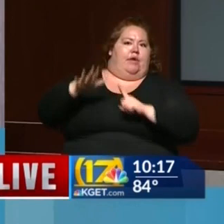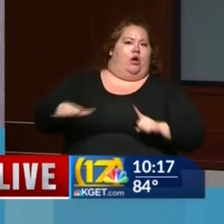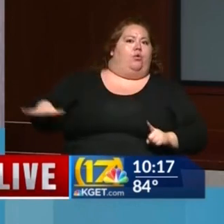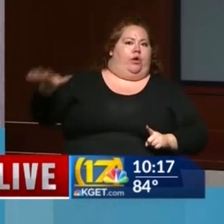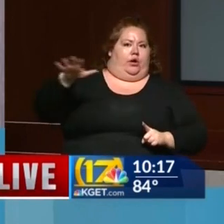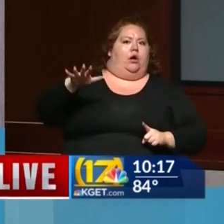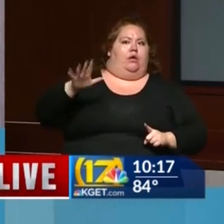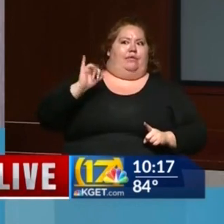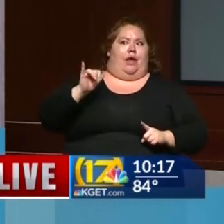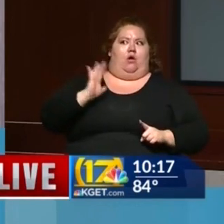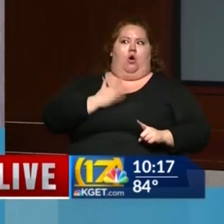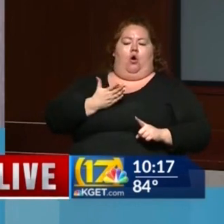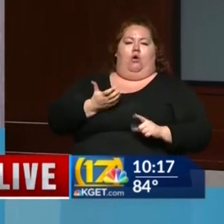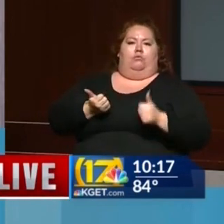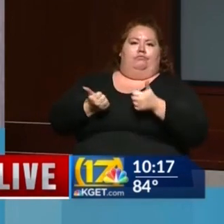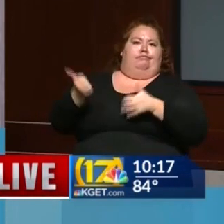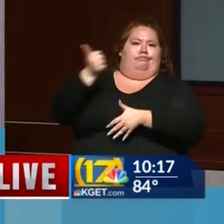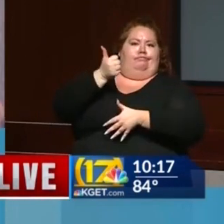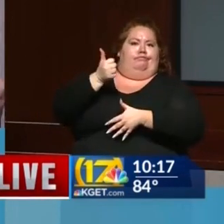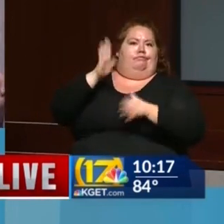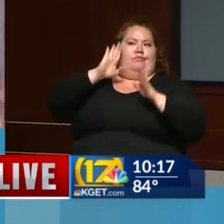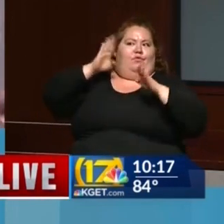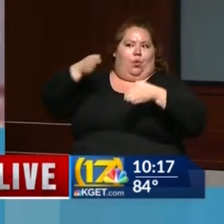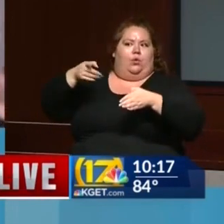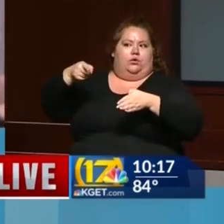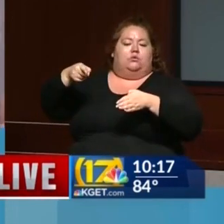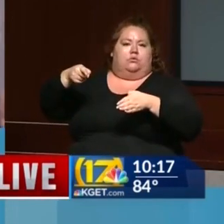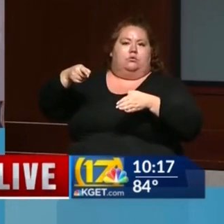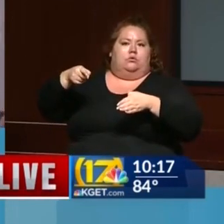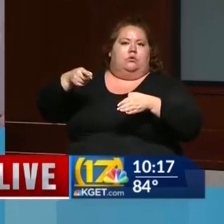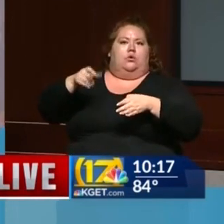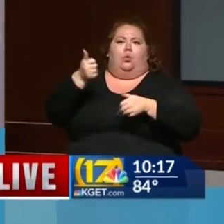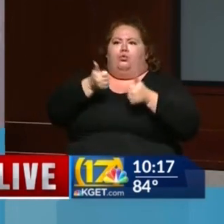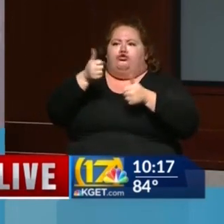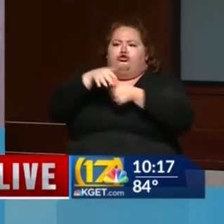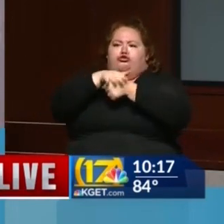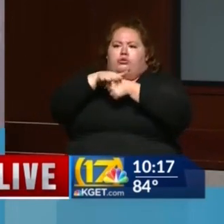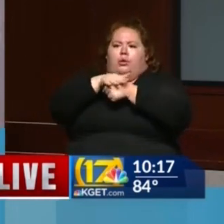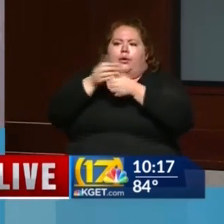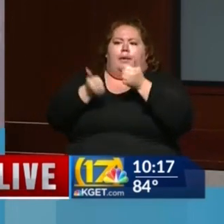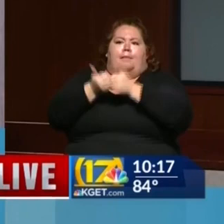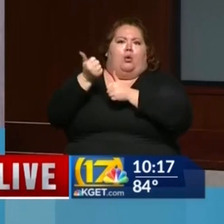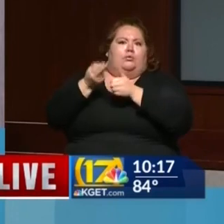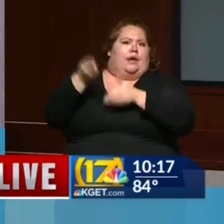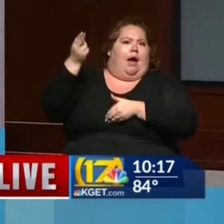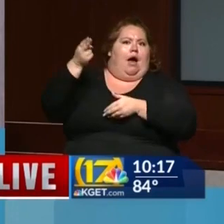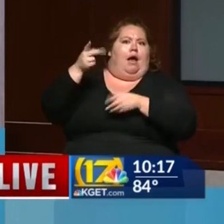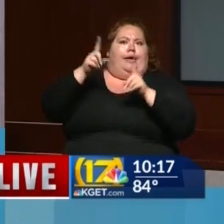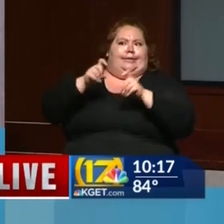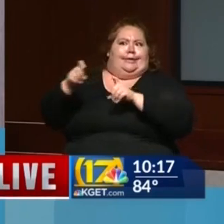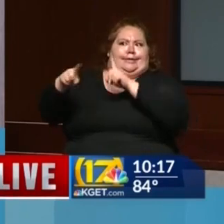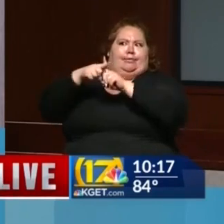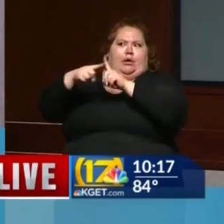OUR COMMUNITY WITH UNIQUELY HIGH POSITIVITY RATES. THIS WILL BE THE MAINSTREAM OF